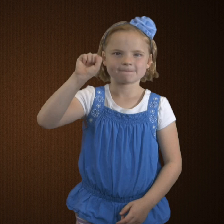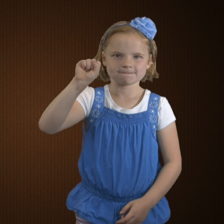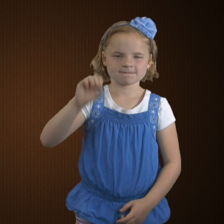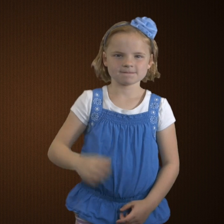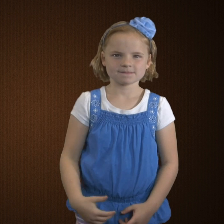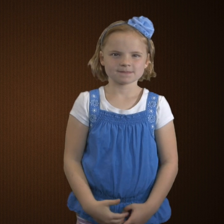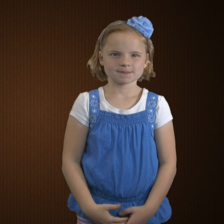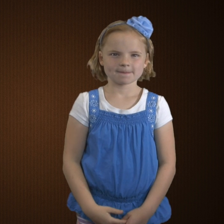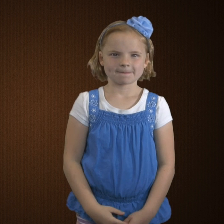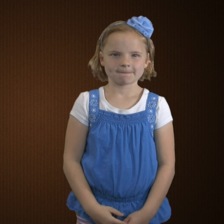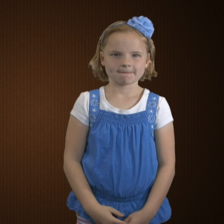Breaks